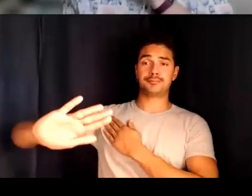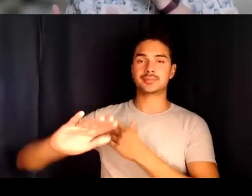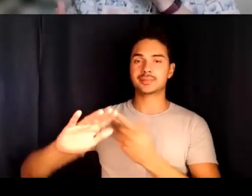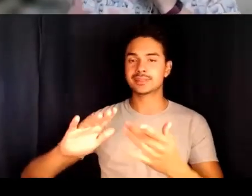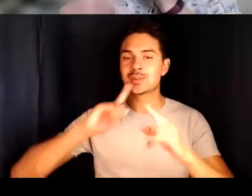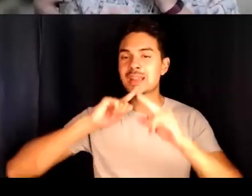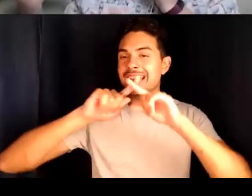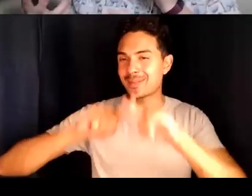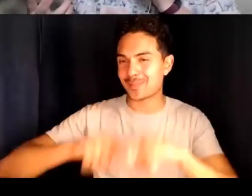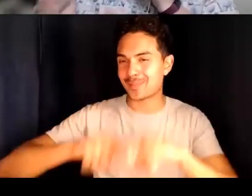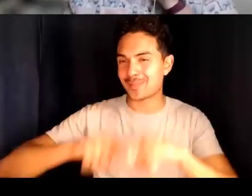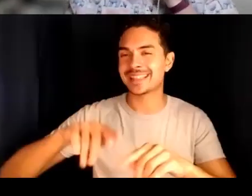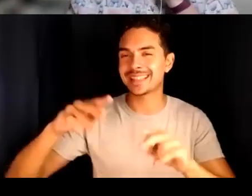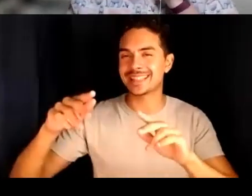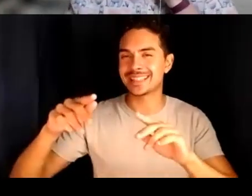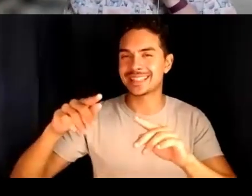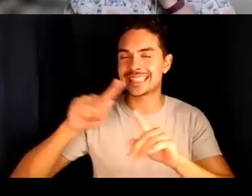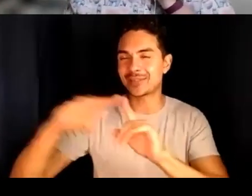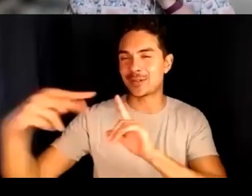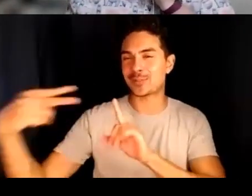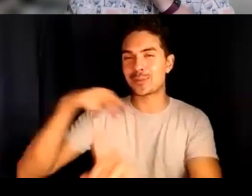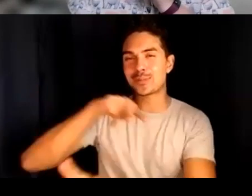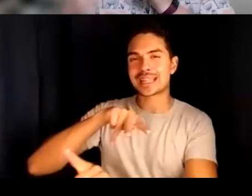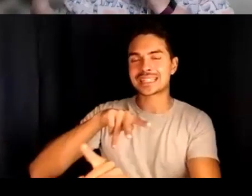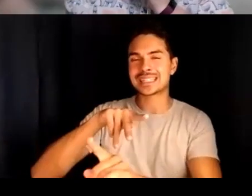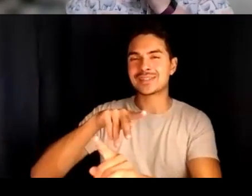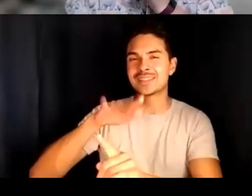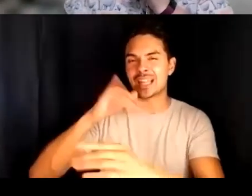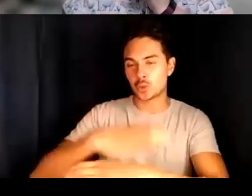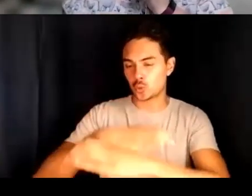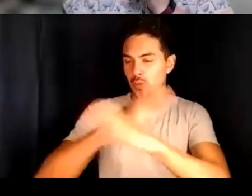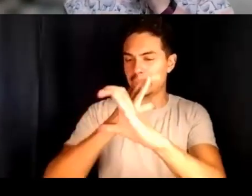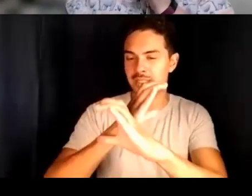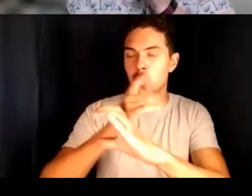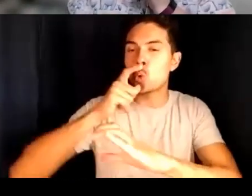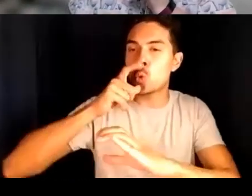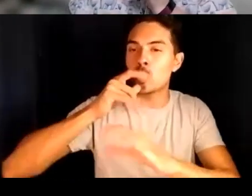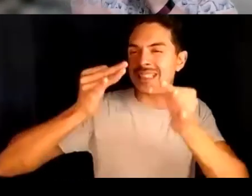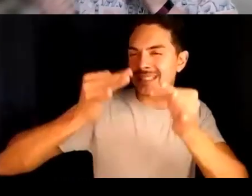really seriously and center that experience. Consider what might be needed,